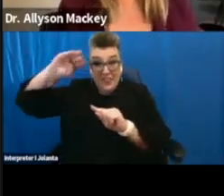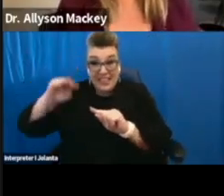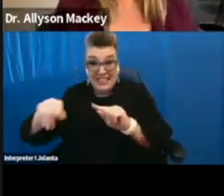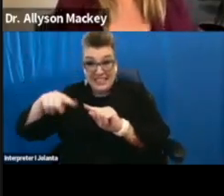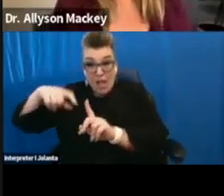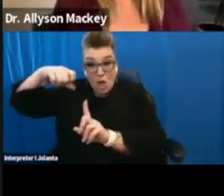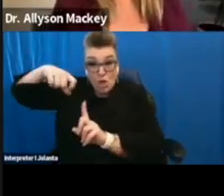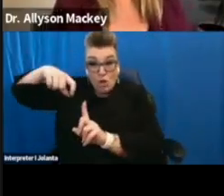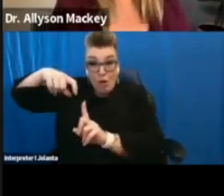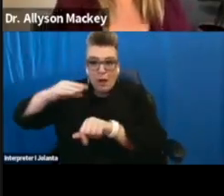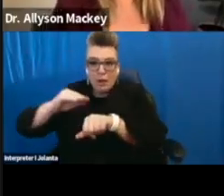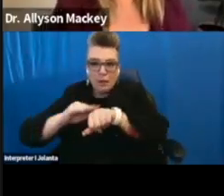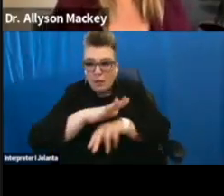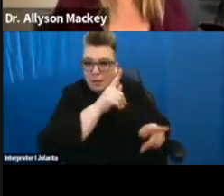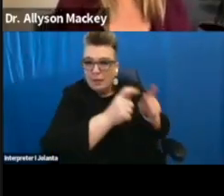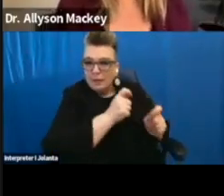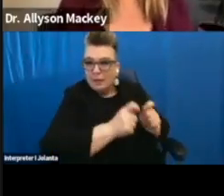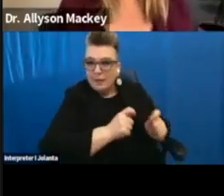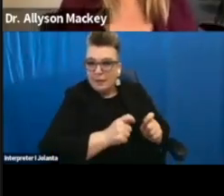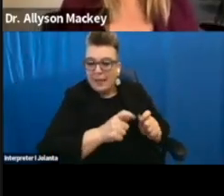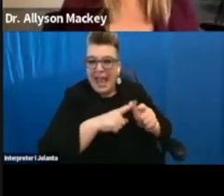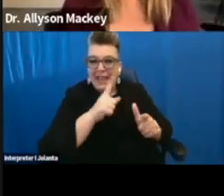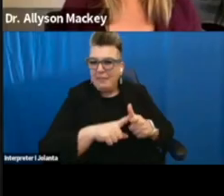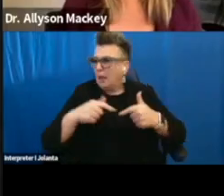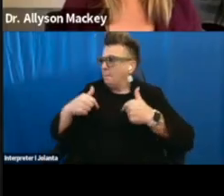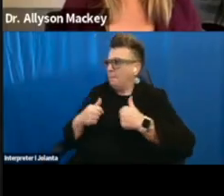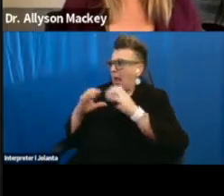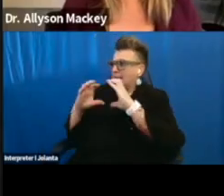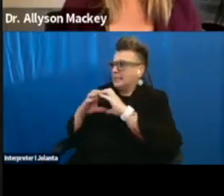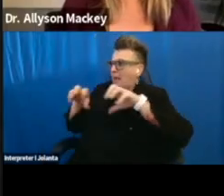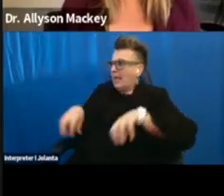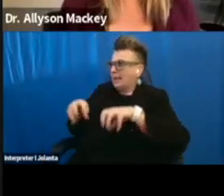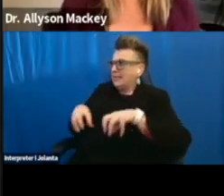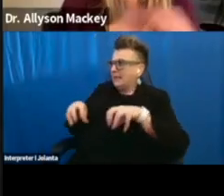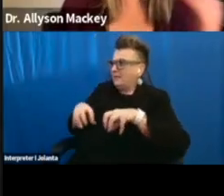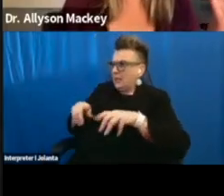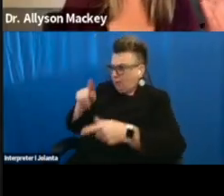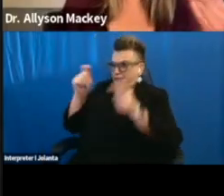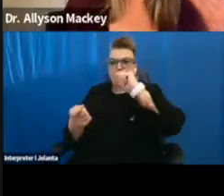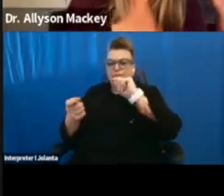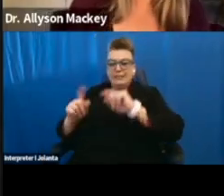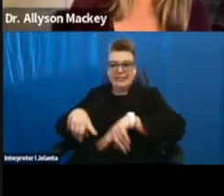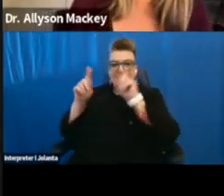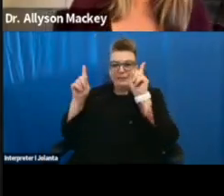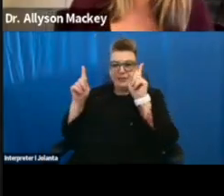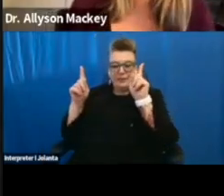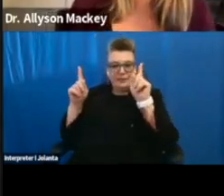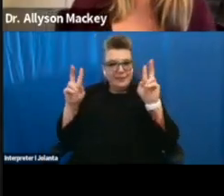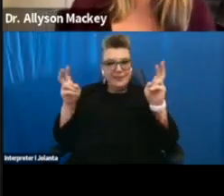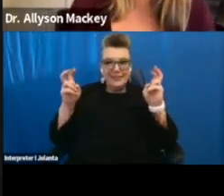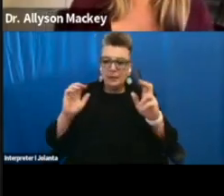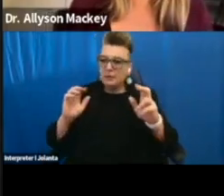more different from this cell's activity right so sort of setting boundaries in